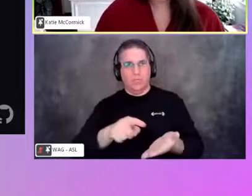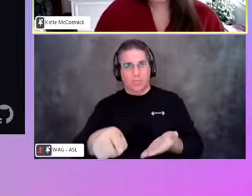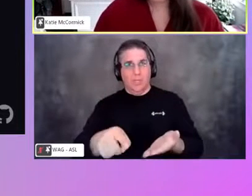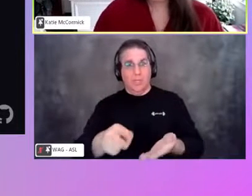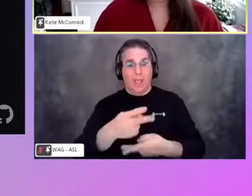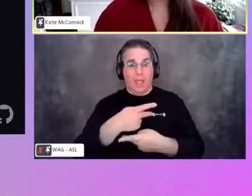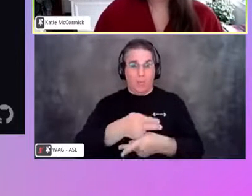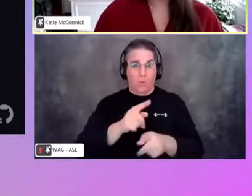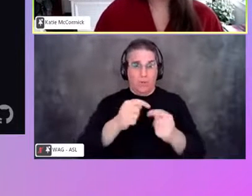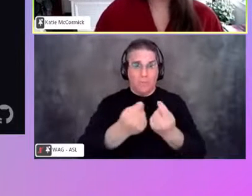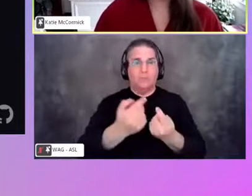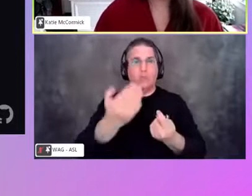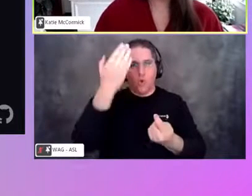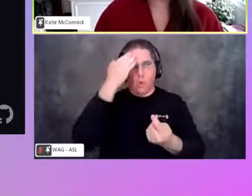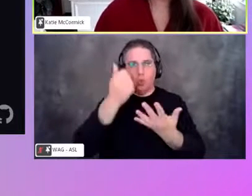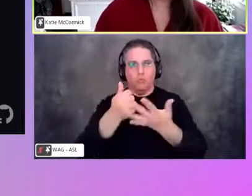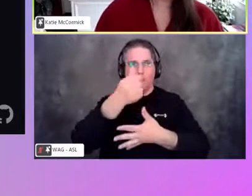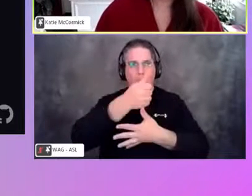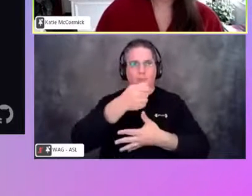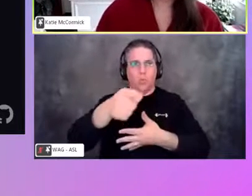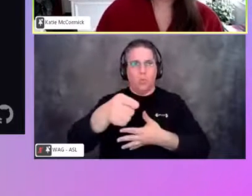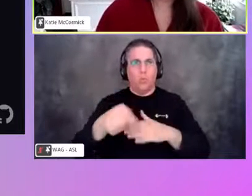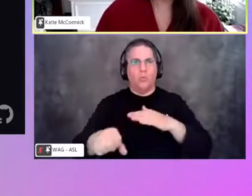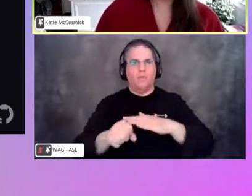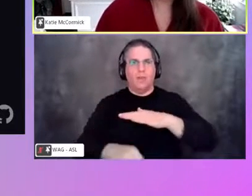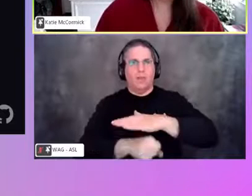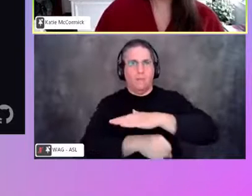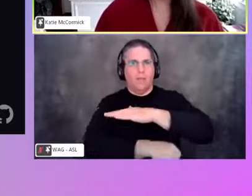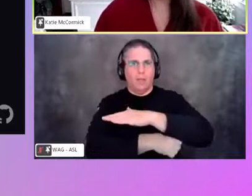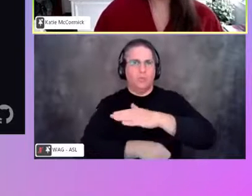accessibility becoming a fundamental creed puts it on